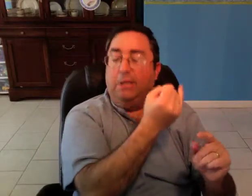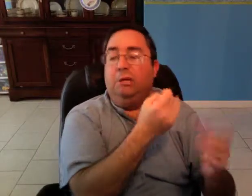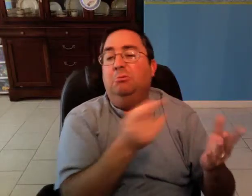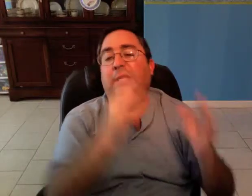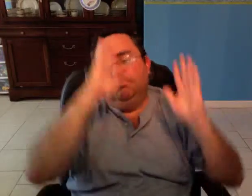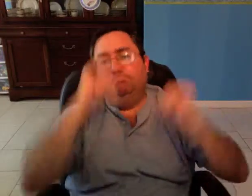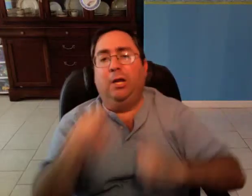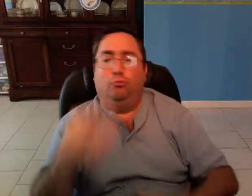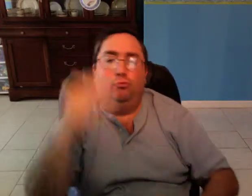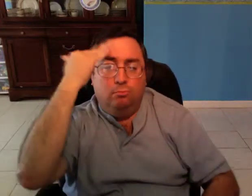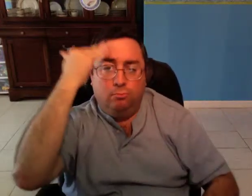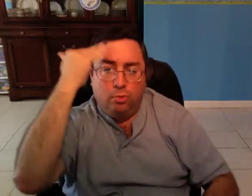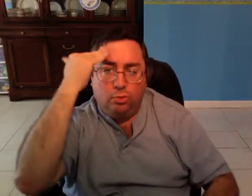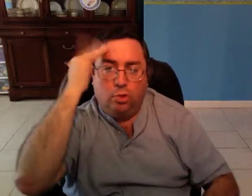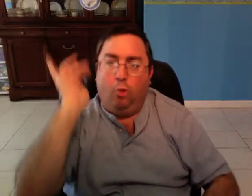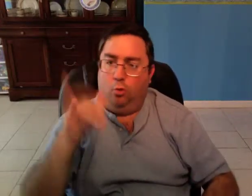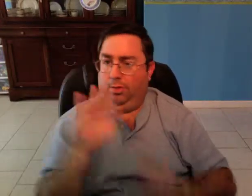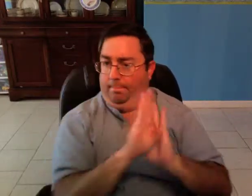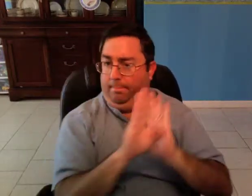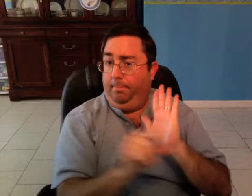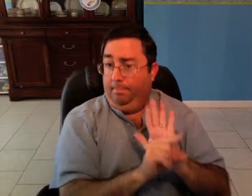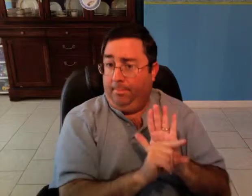and the receiver is "expected" to know the background.